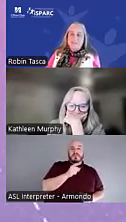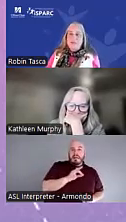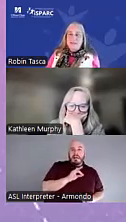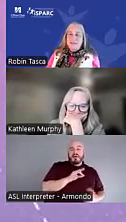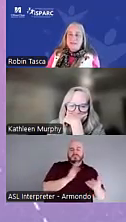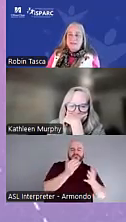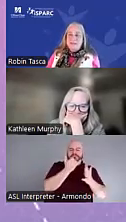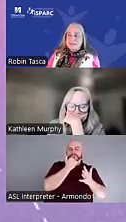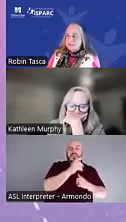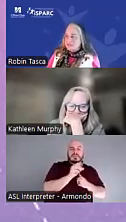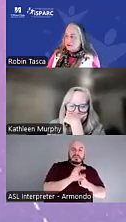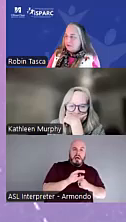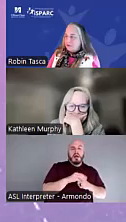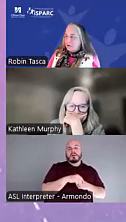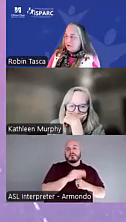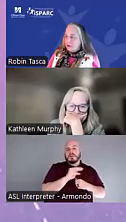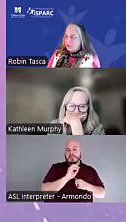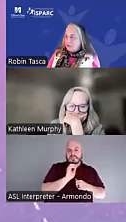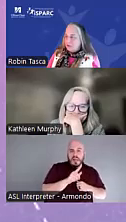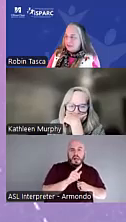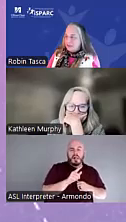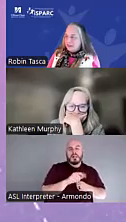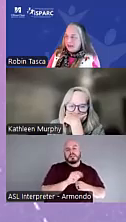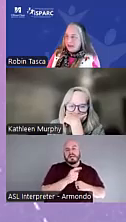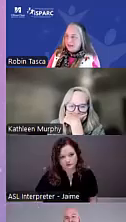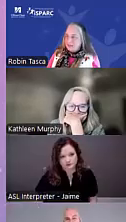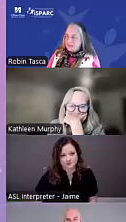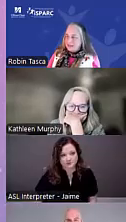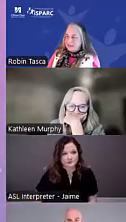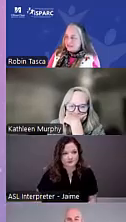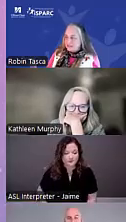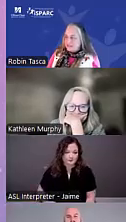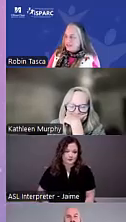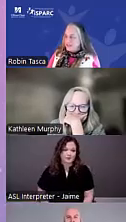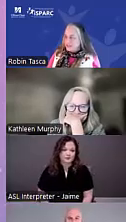wasn't made accessible. So hopefully, that makes sense.